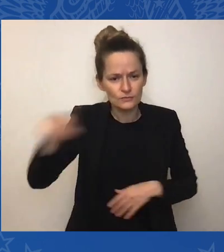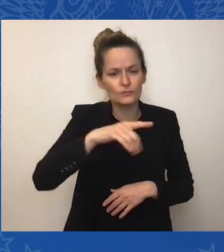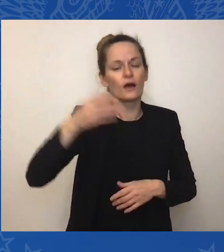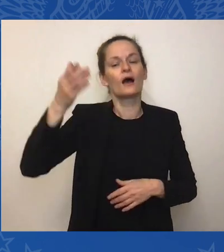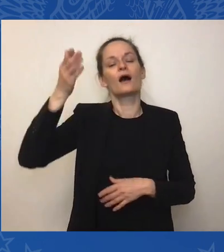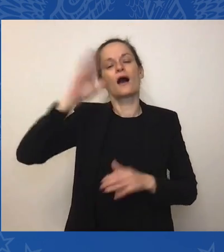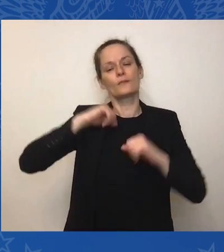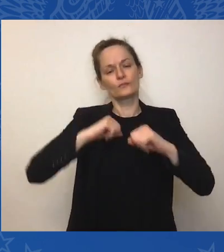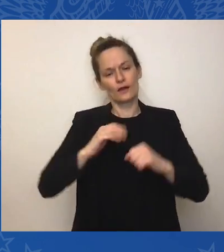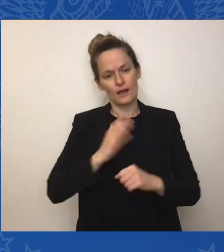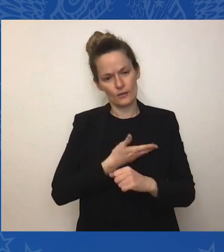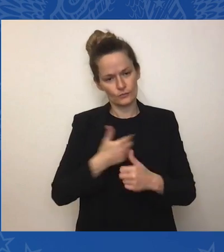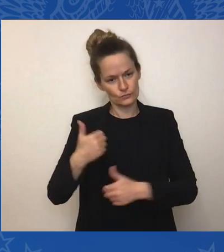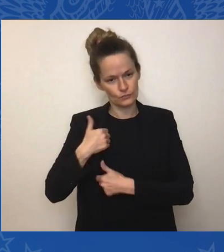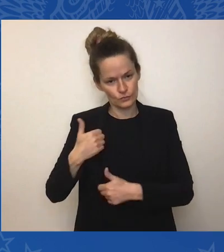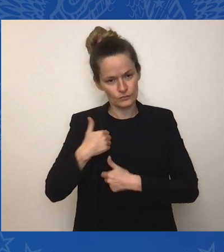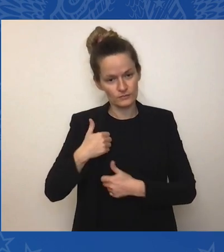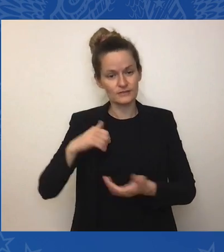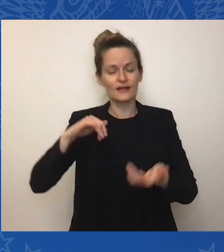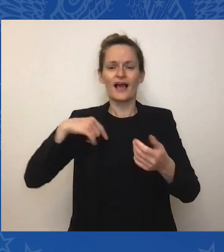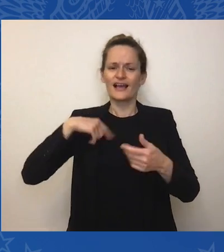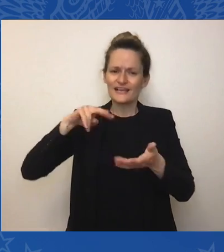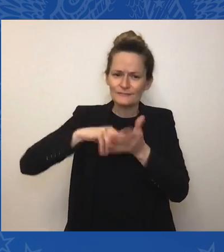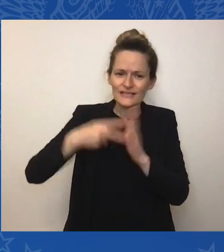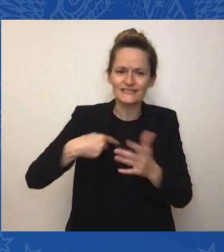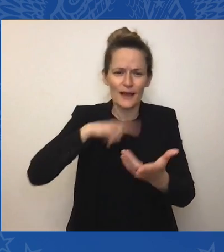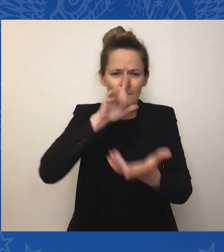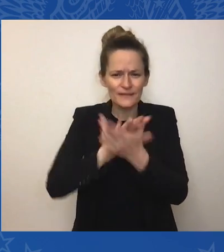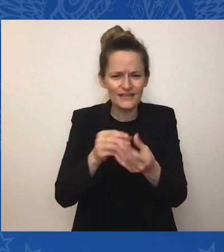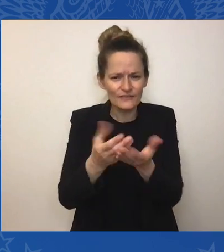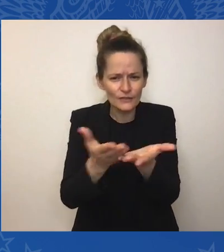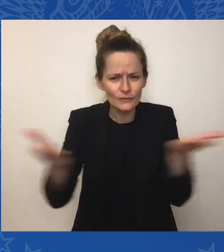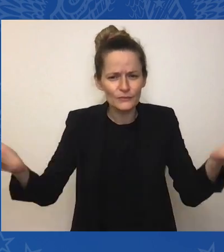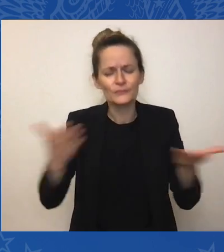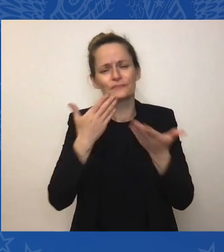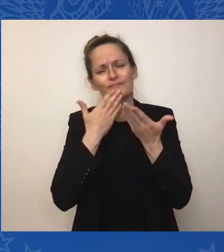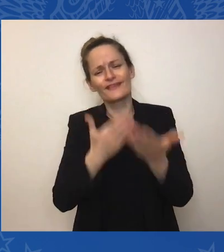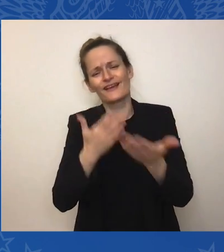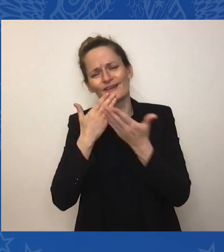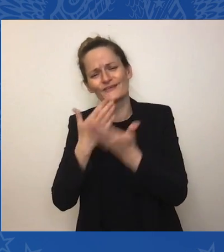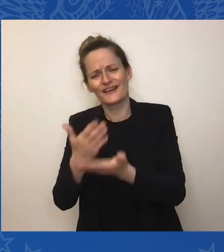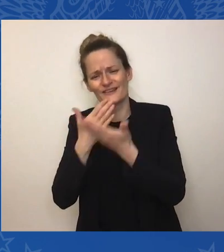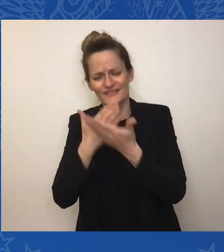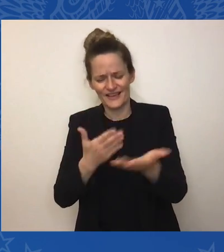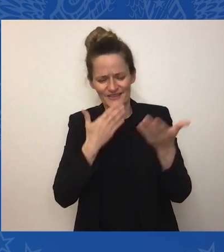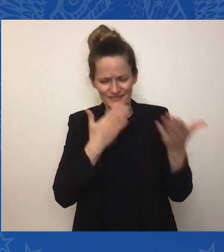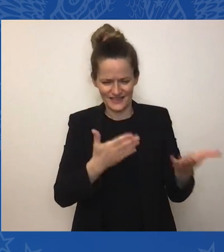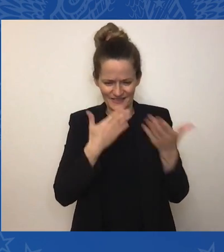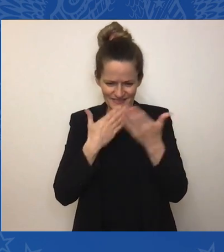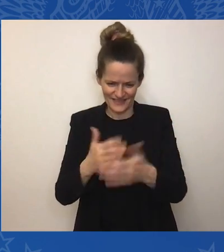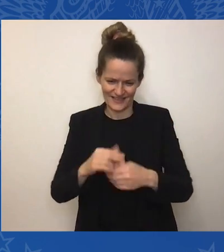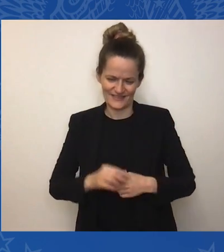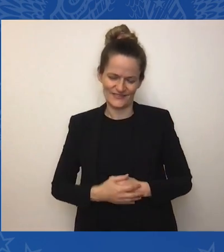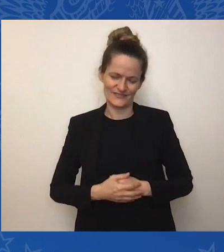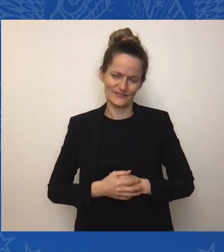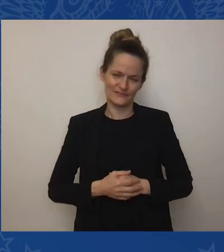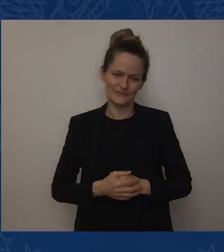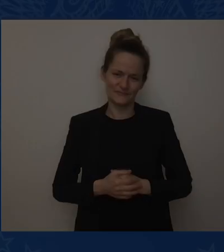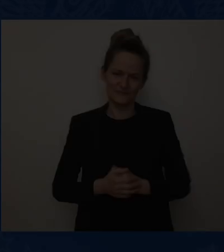Thank you, thank you, thank you.